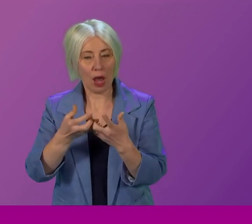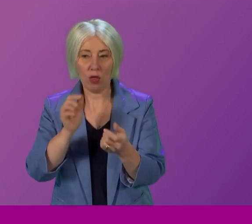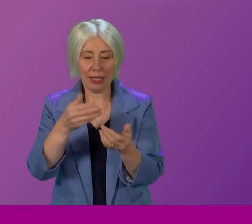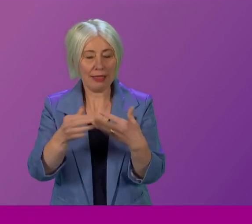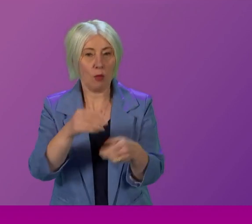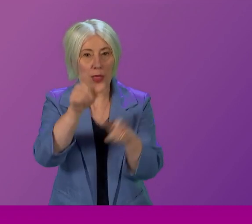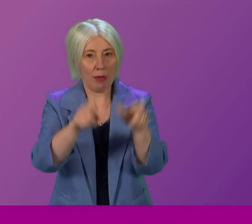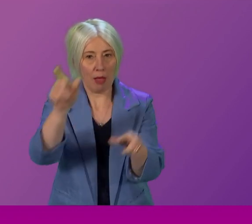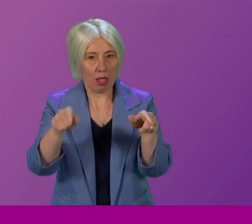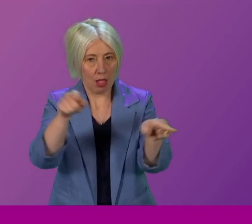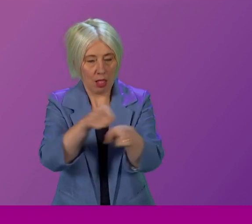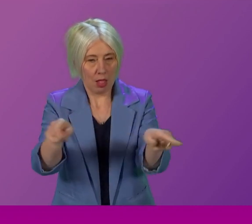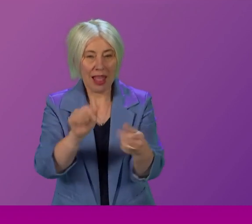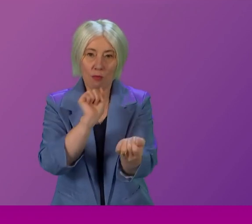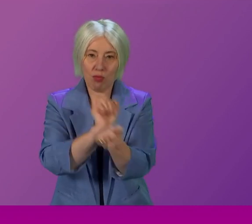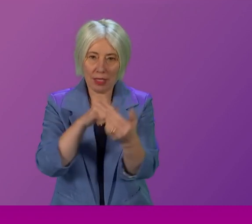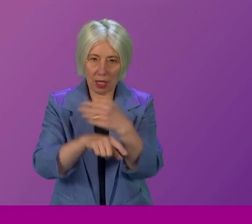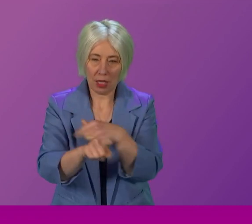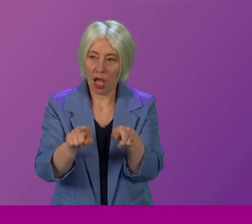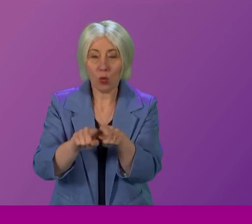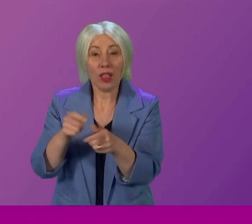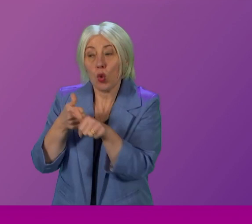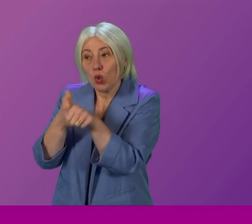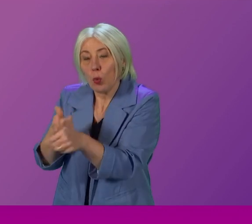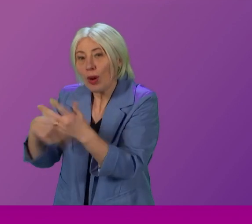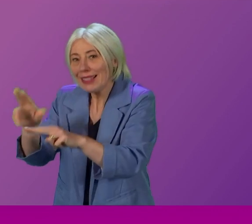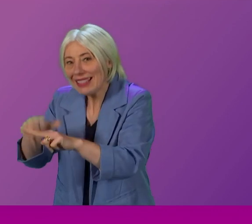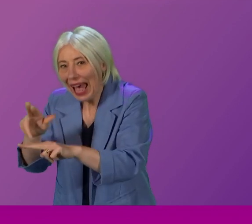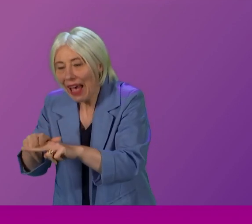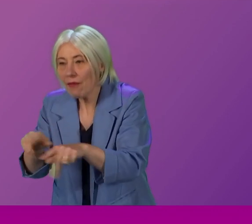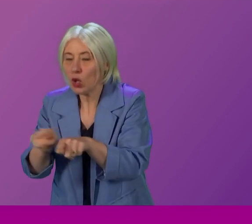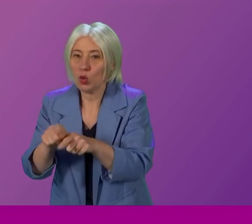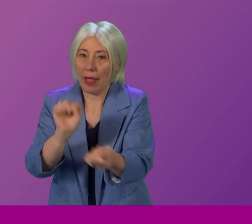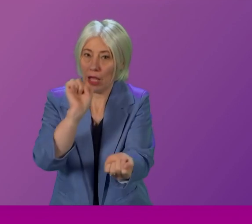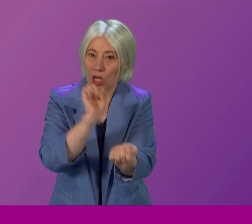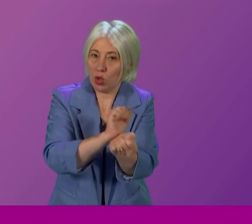and an approach that supports staff as well as the inmates who are in their care.